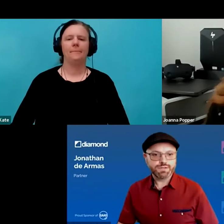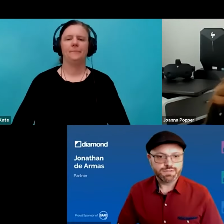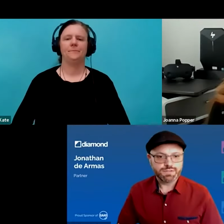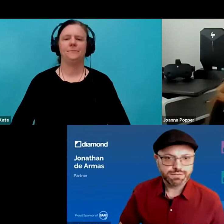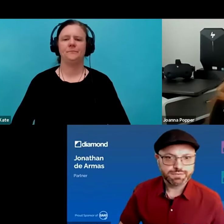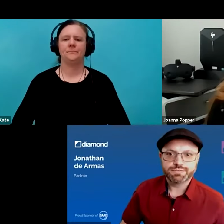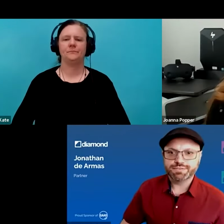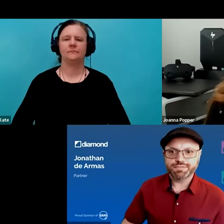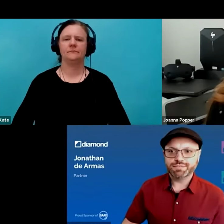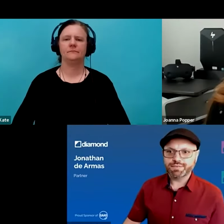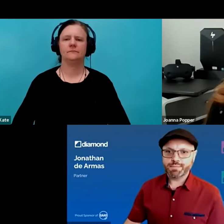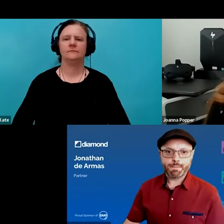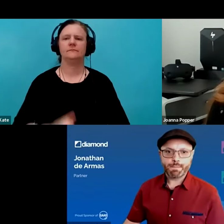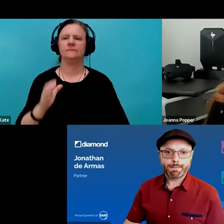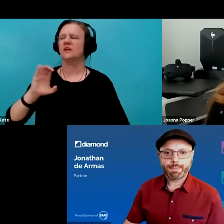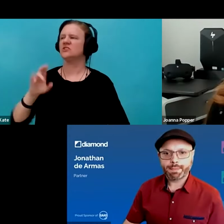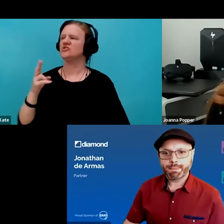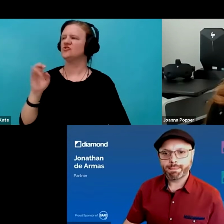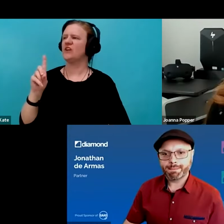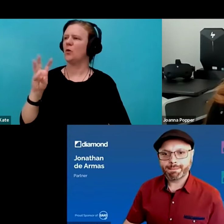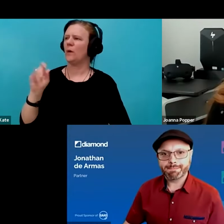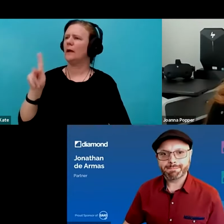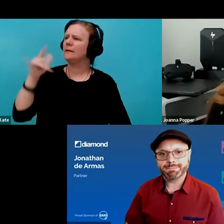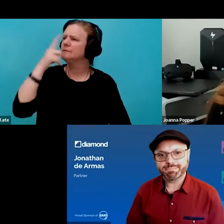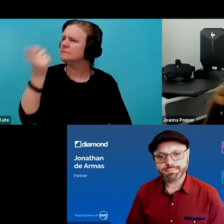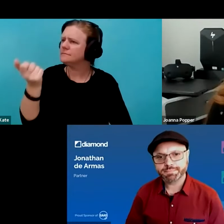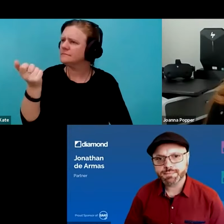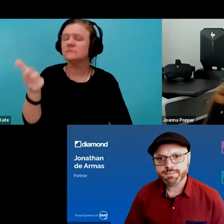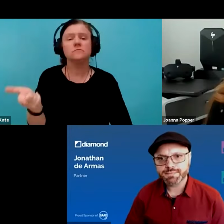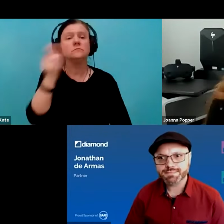Chadwick Turner: That's very interesting Joanna I assume Similar question to you, it's